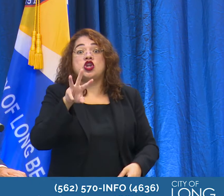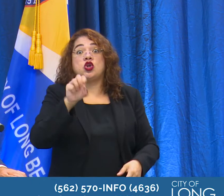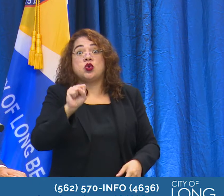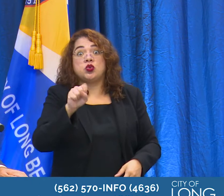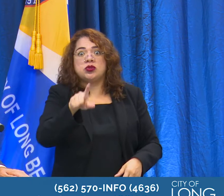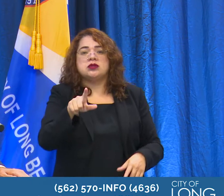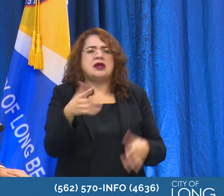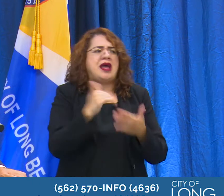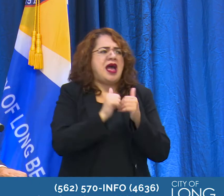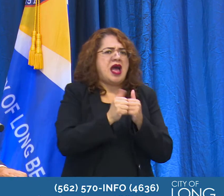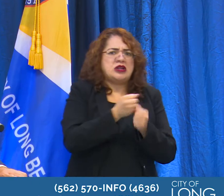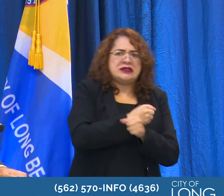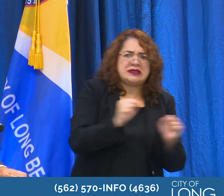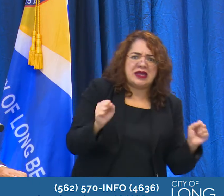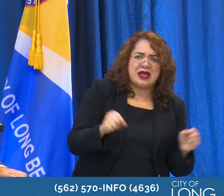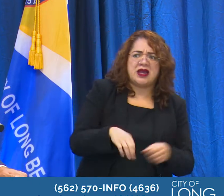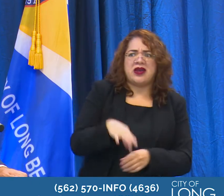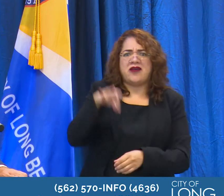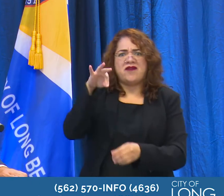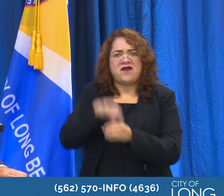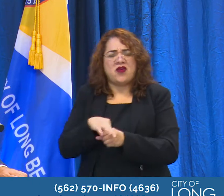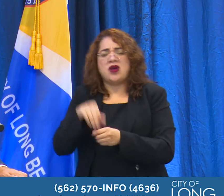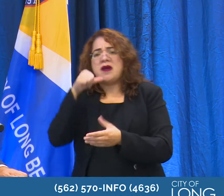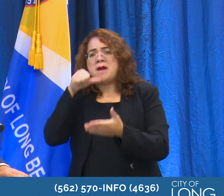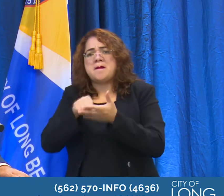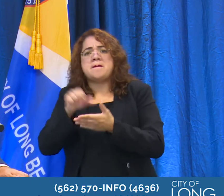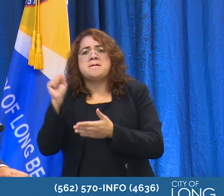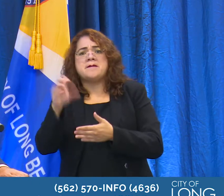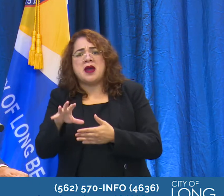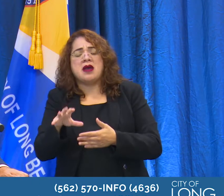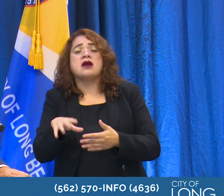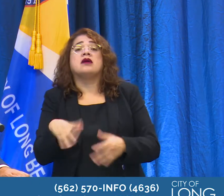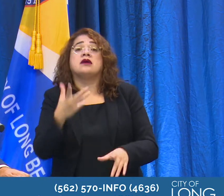As we close, I want to encourage folks-- voting by mail is safe.